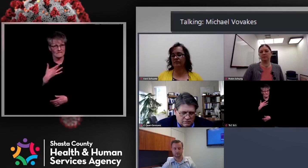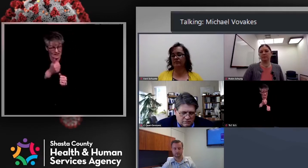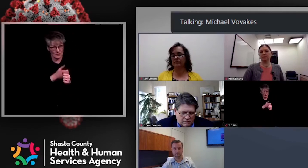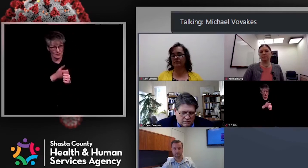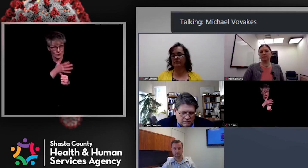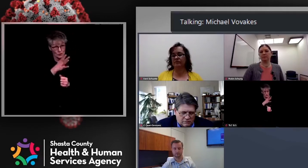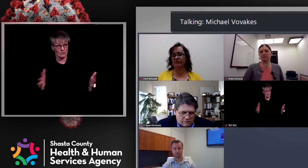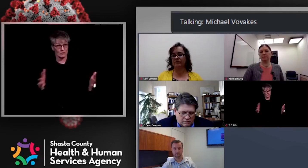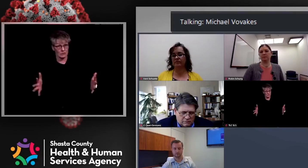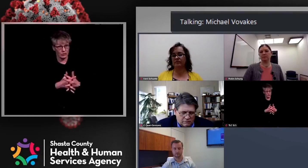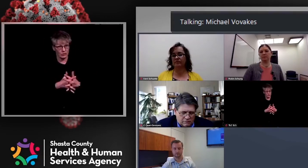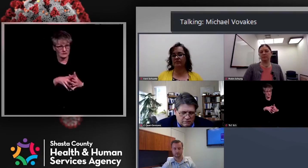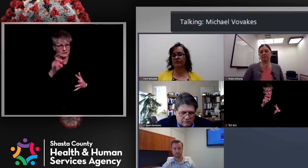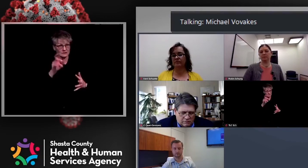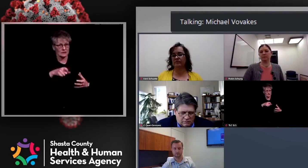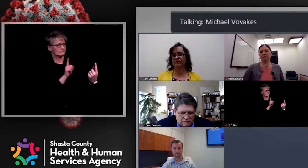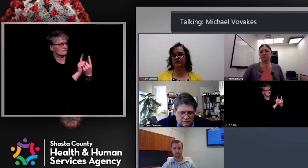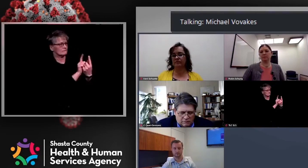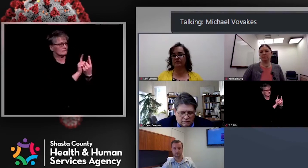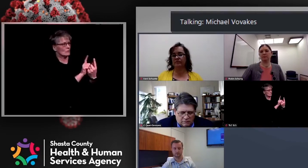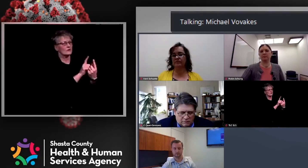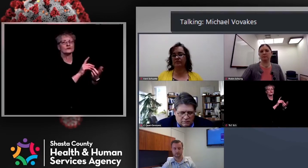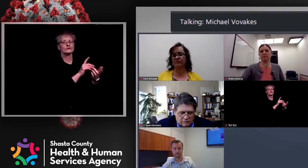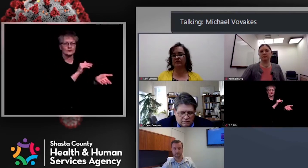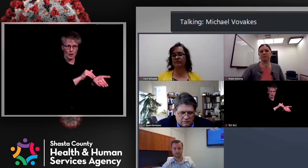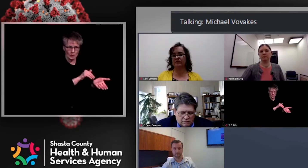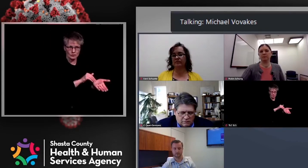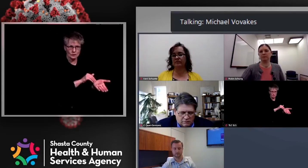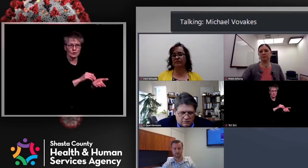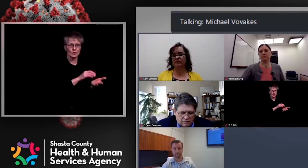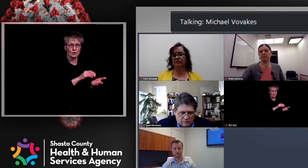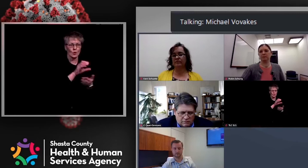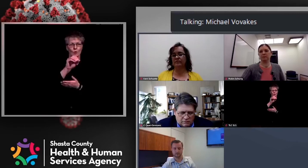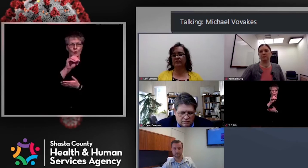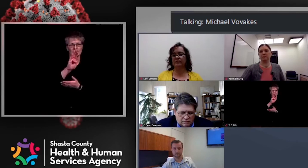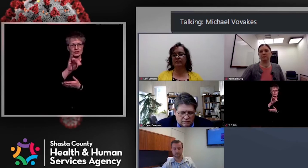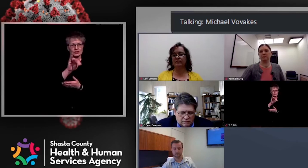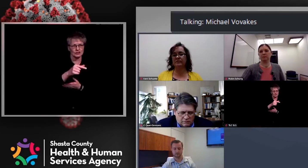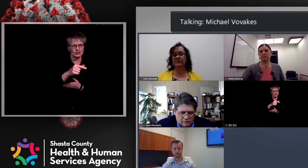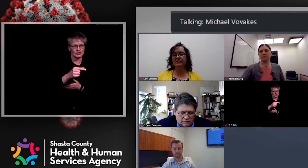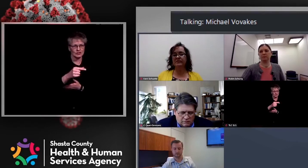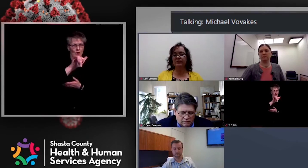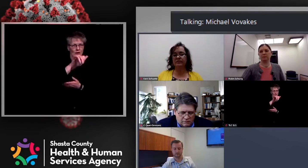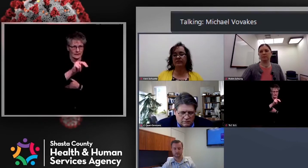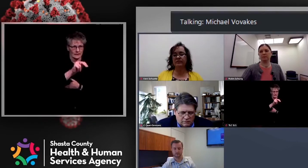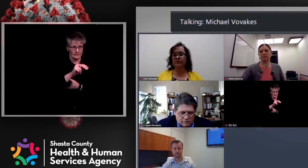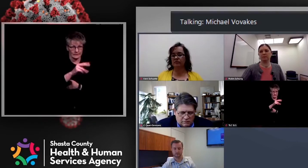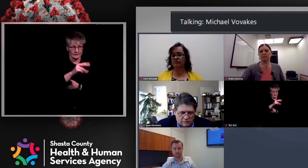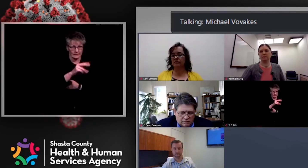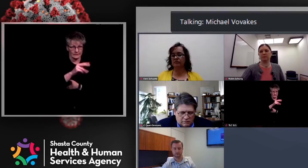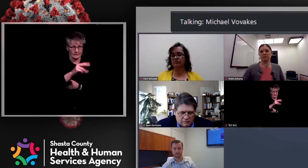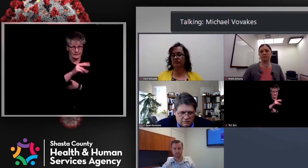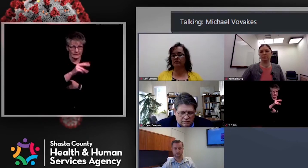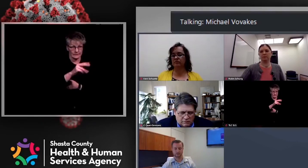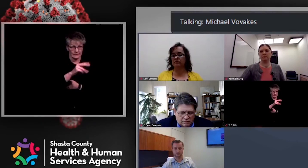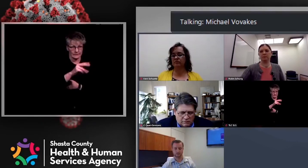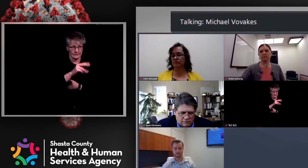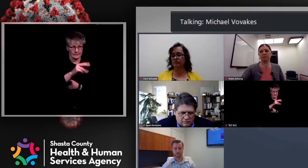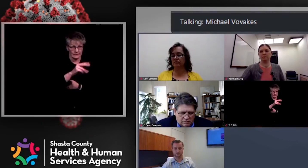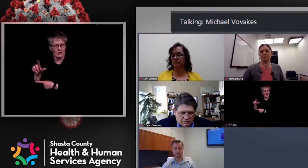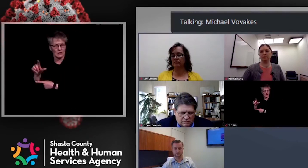college of OB-GYN and the Society for Maternal and Fetal Medicine, their recommendation is